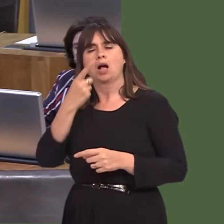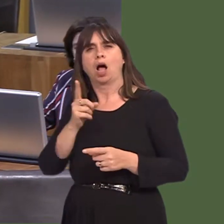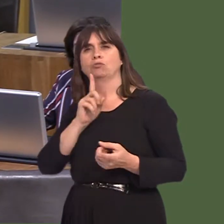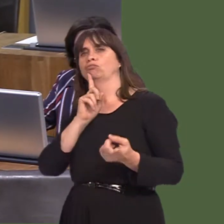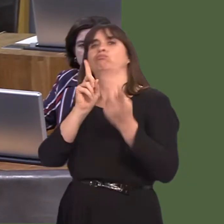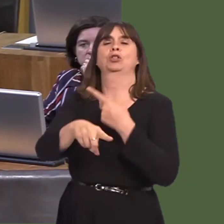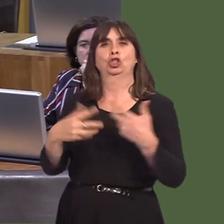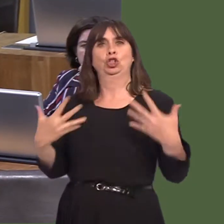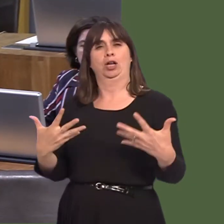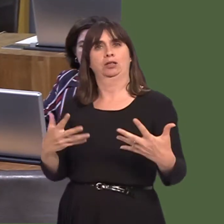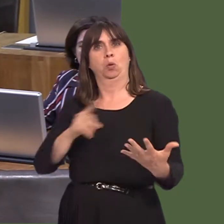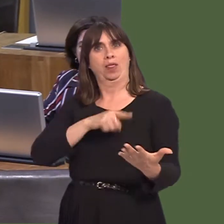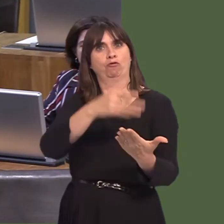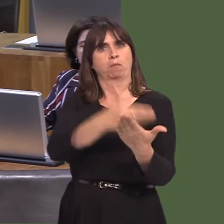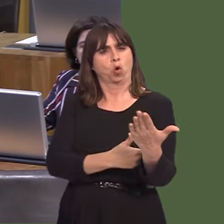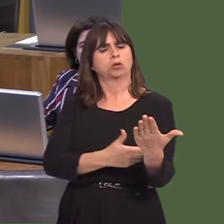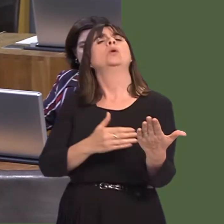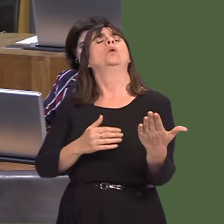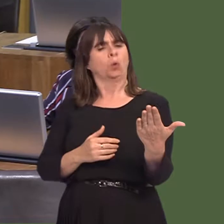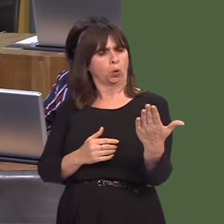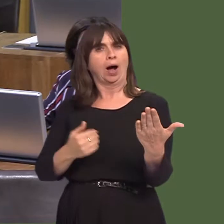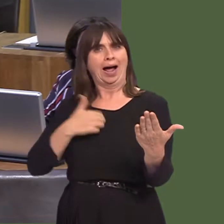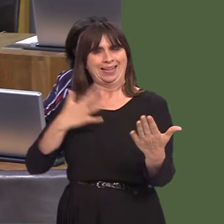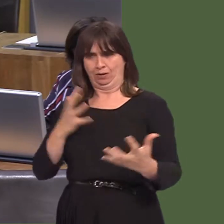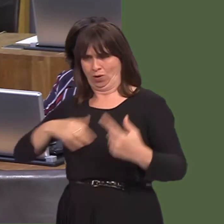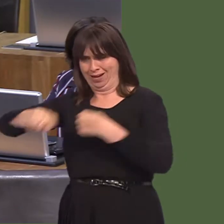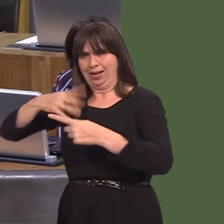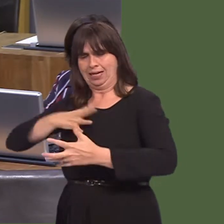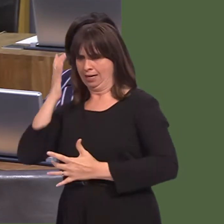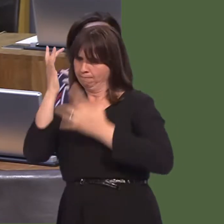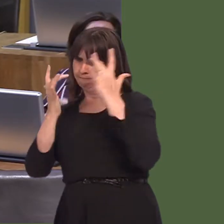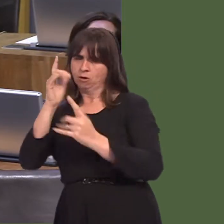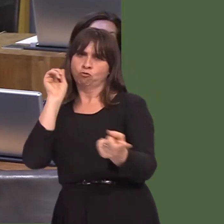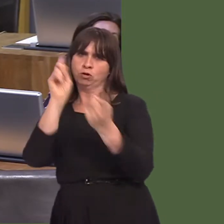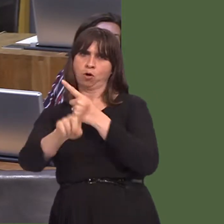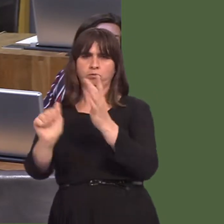This is a serious report that deserves a serious response, and that has to be done at the right time.